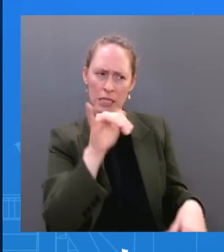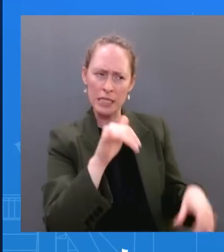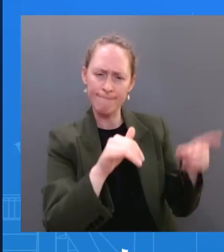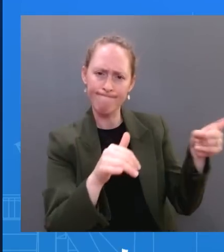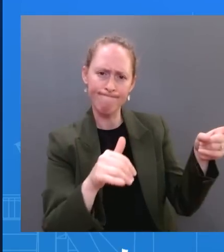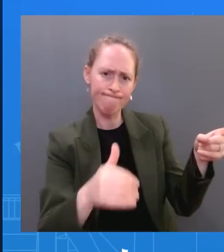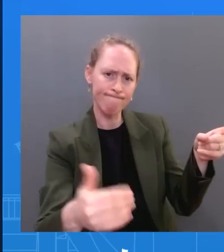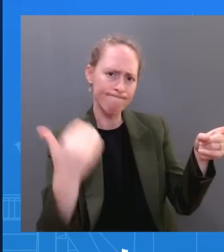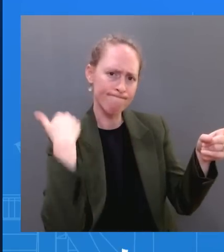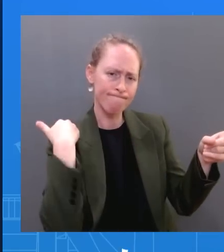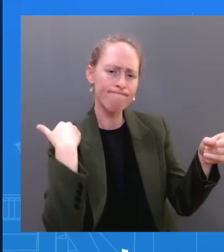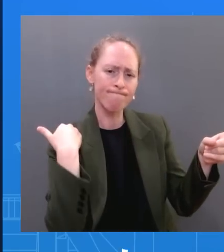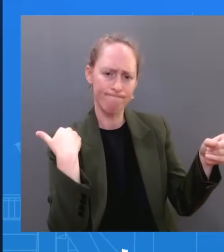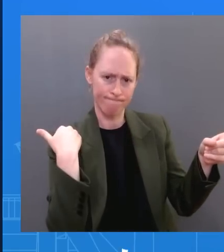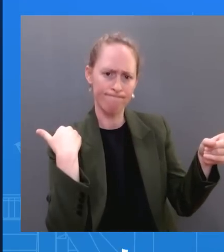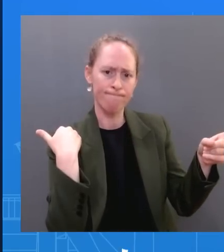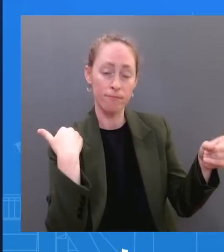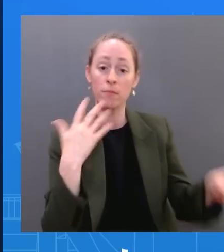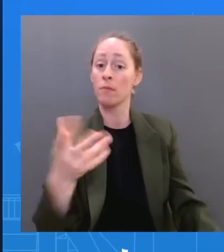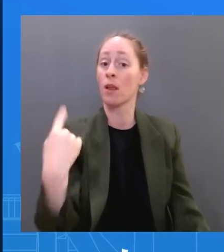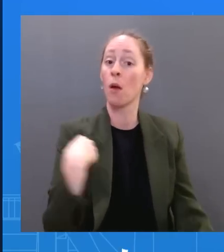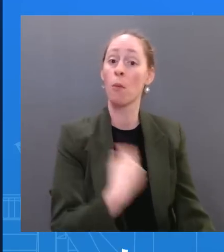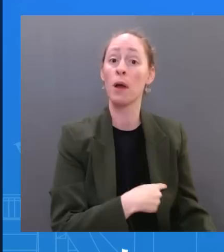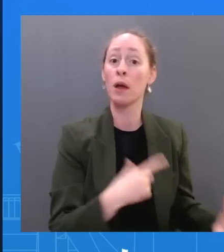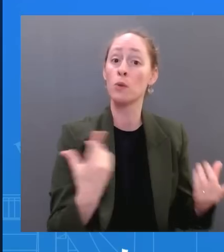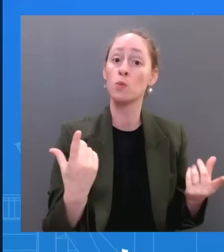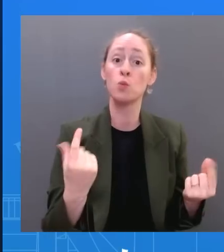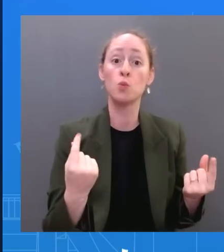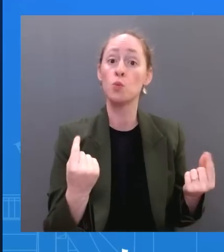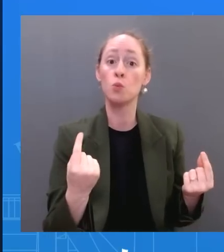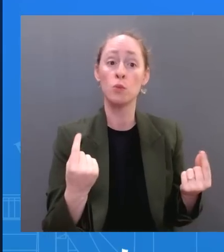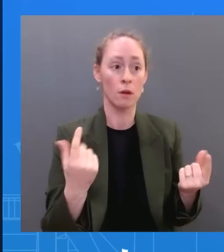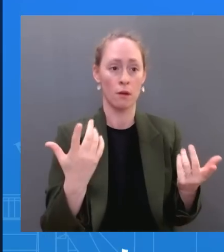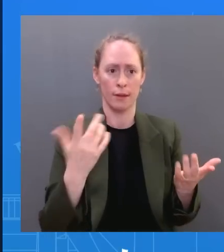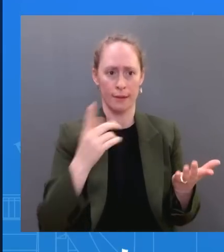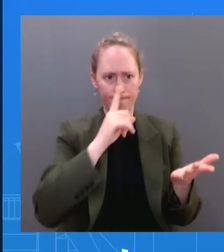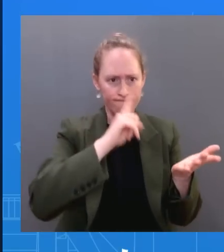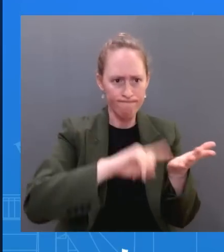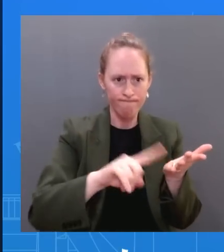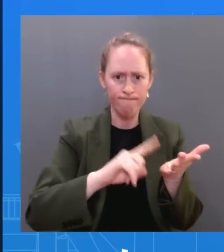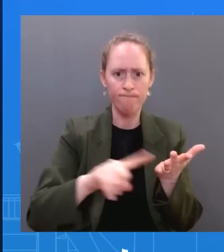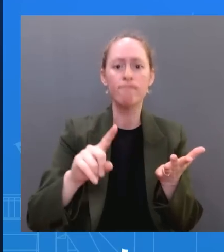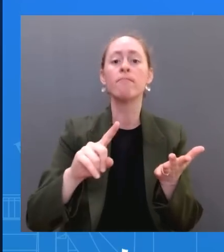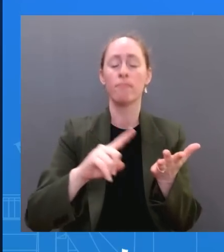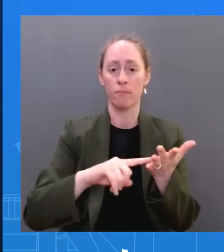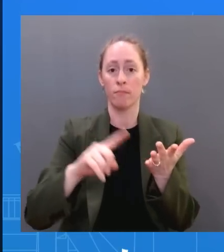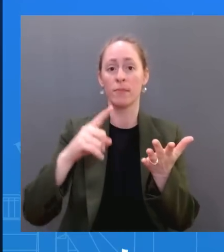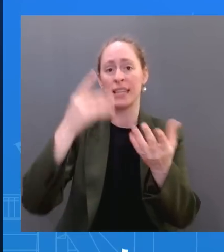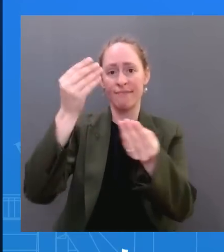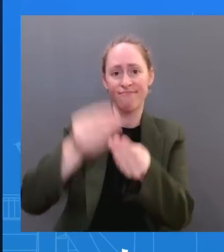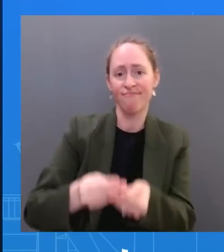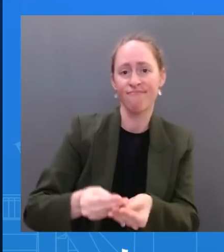and it's why we have issued 76 visa bans, in addition to sanctioning the Rapid Intervention Force. Yes. The Press: But in your remarks,